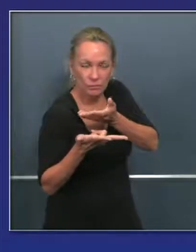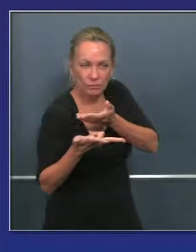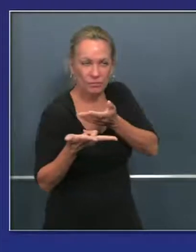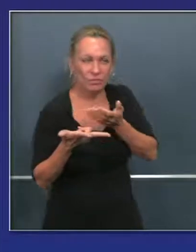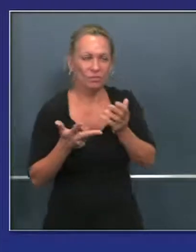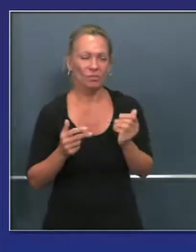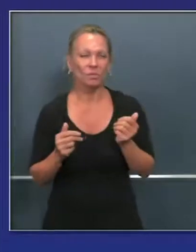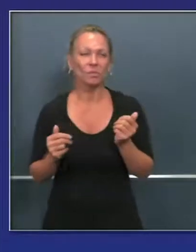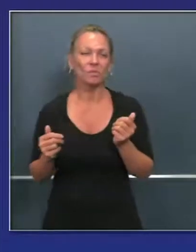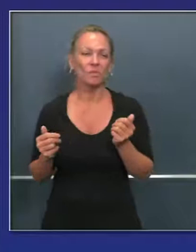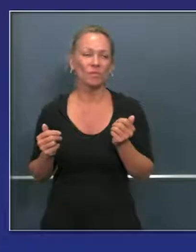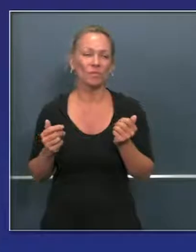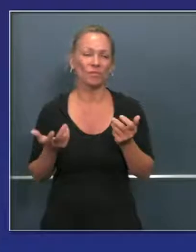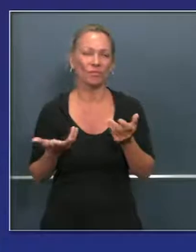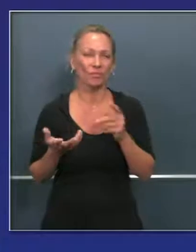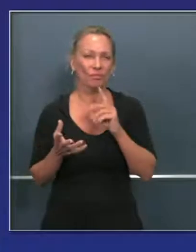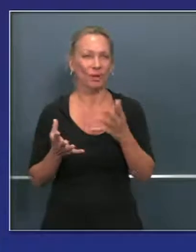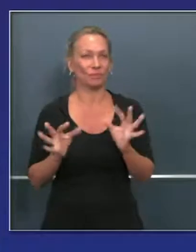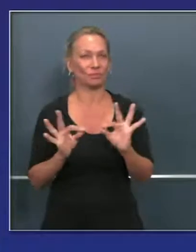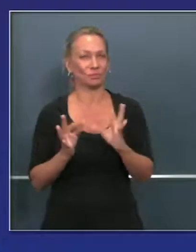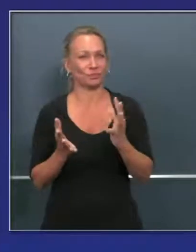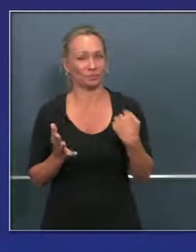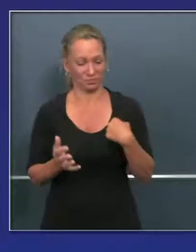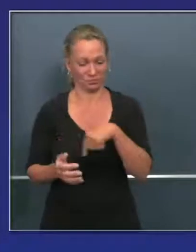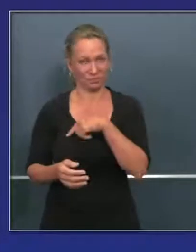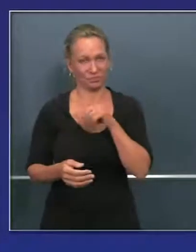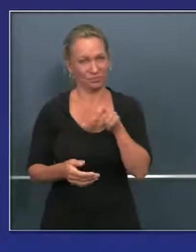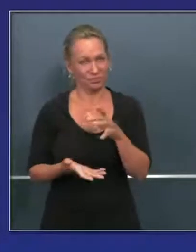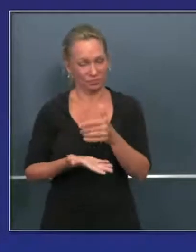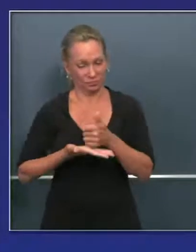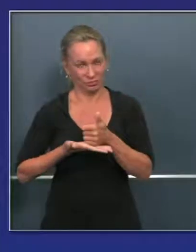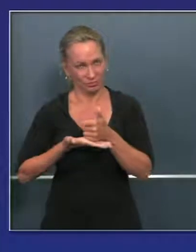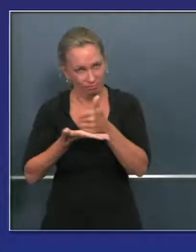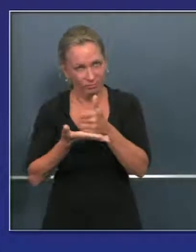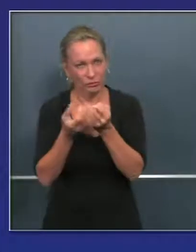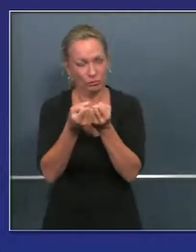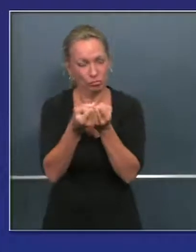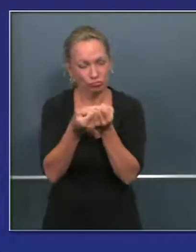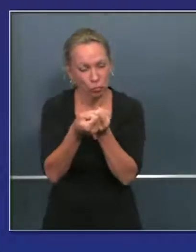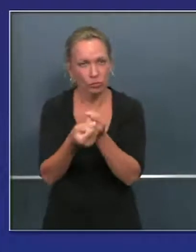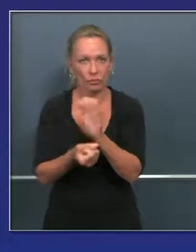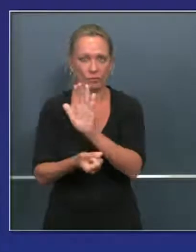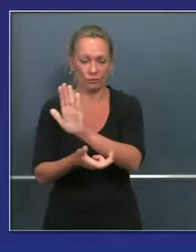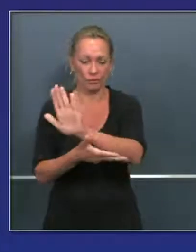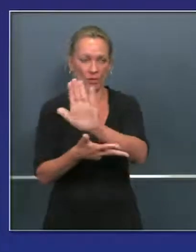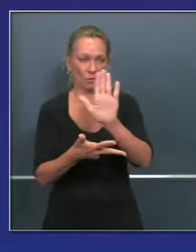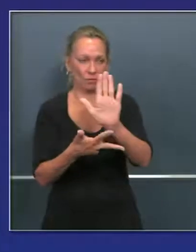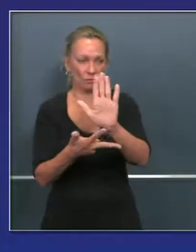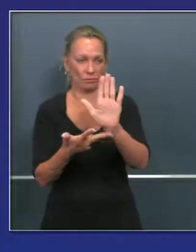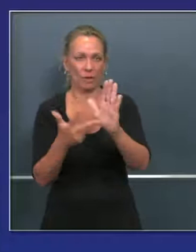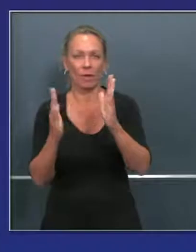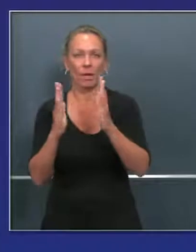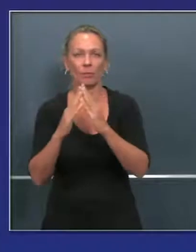support counties in stabilizing their data as the first category this is emphasizing education and